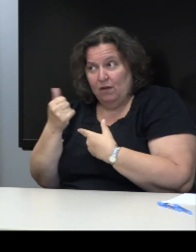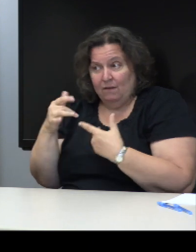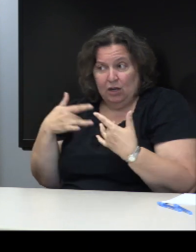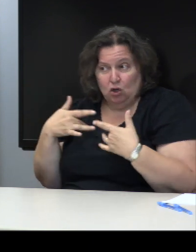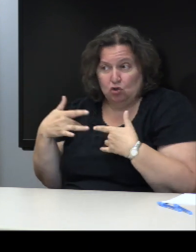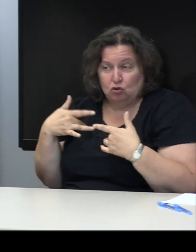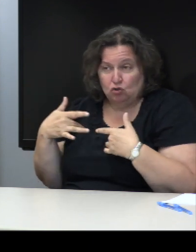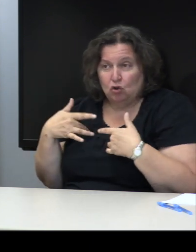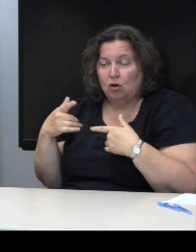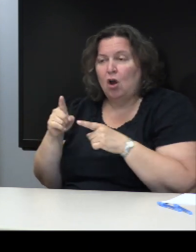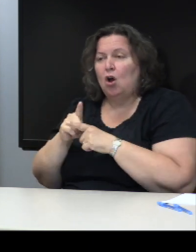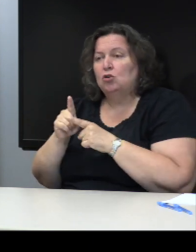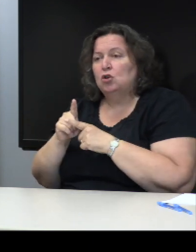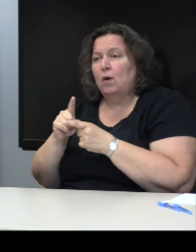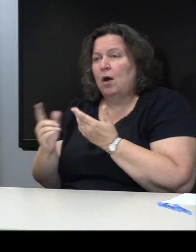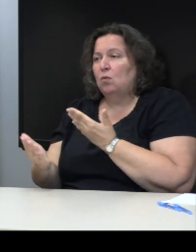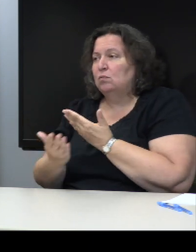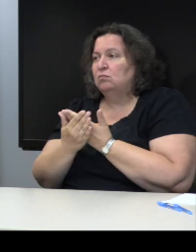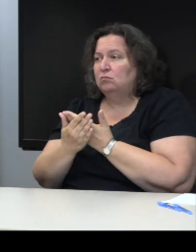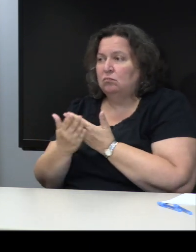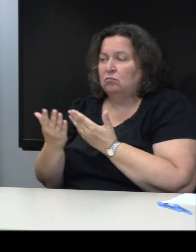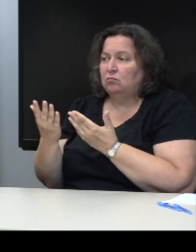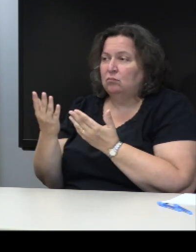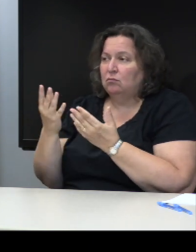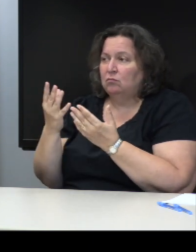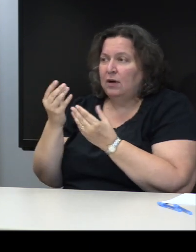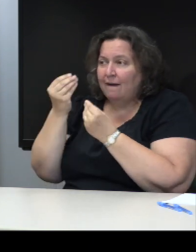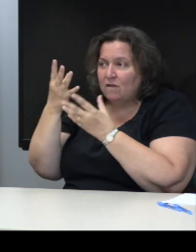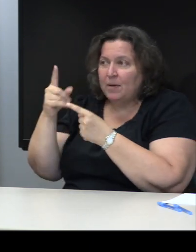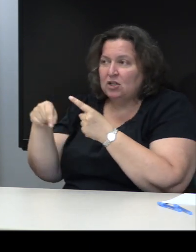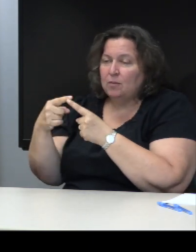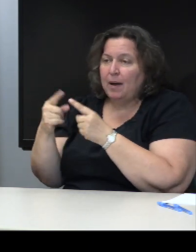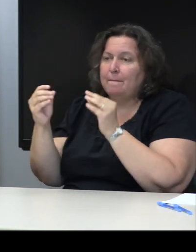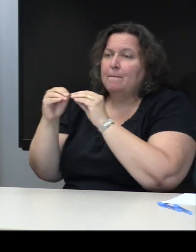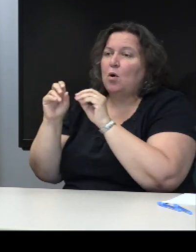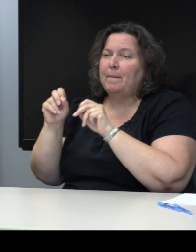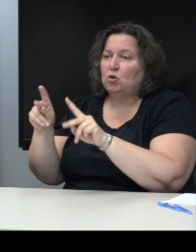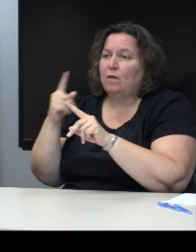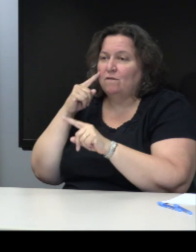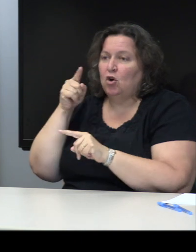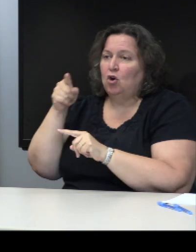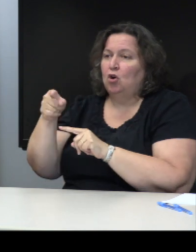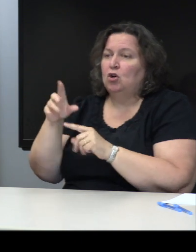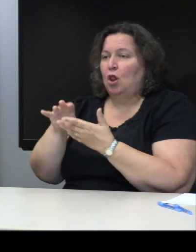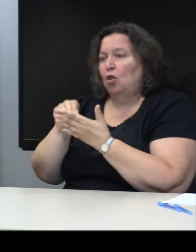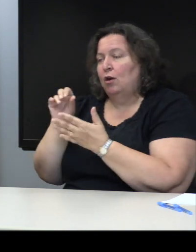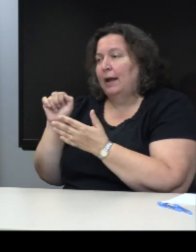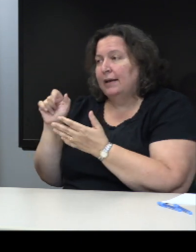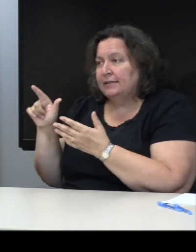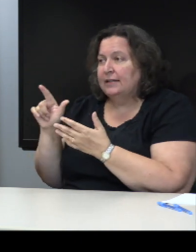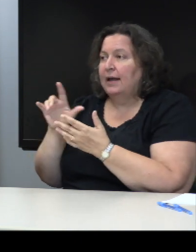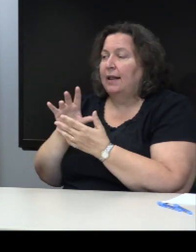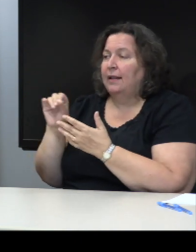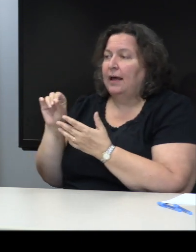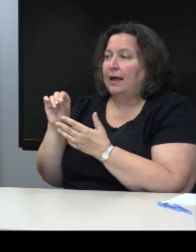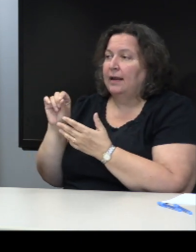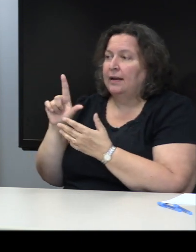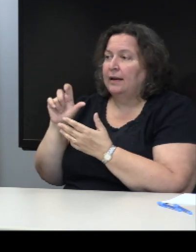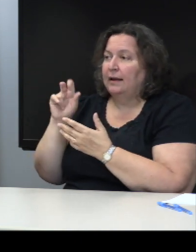I will also pass along additional information on additional opportunities to learn ASL and links to Minnesota Hands and Voices.